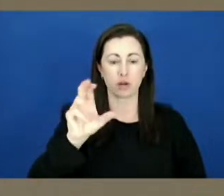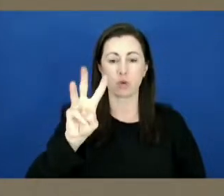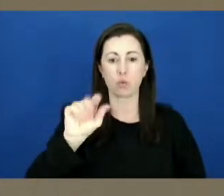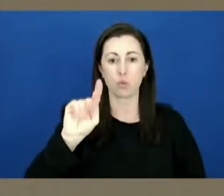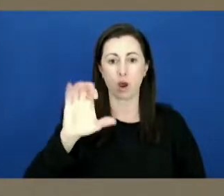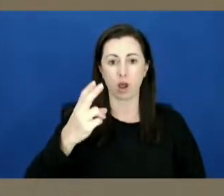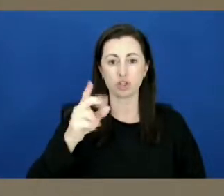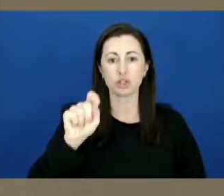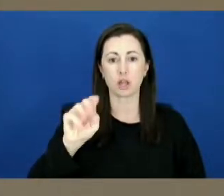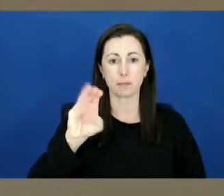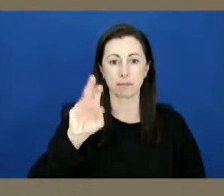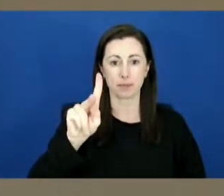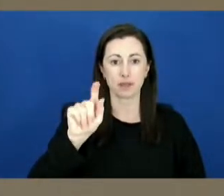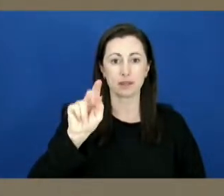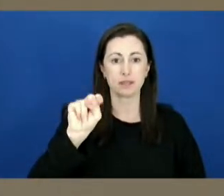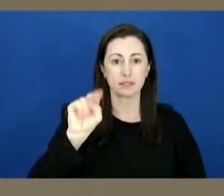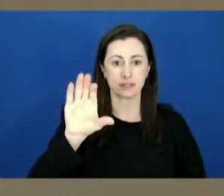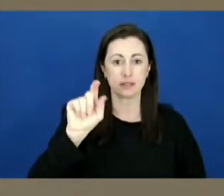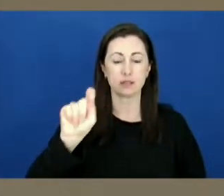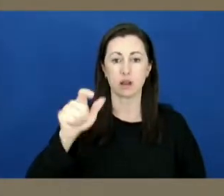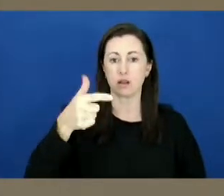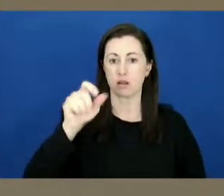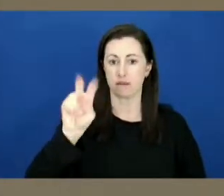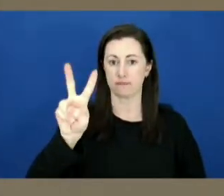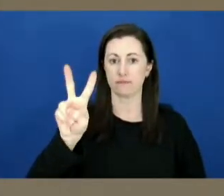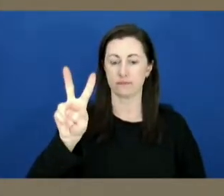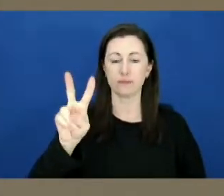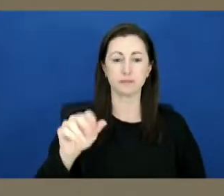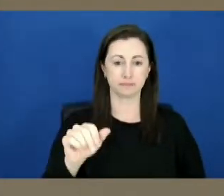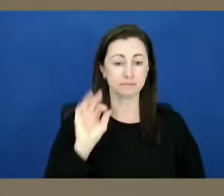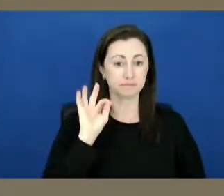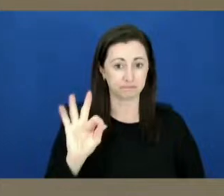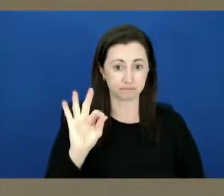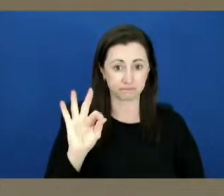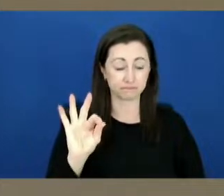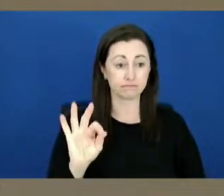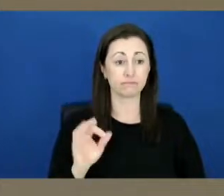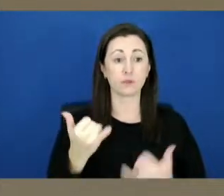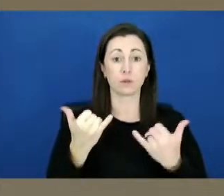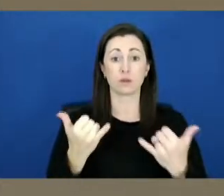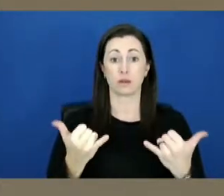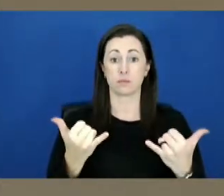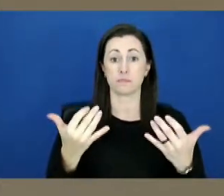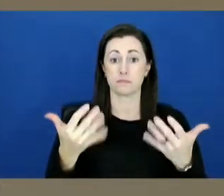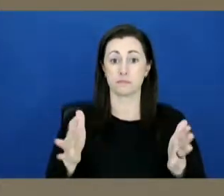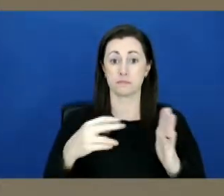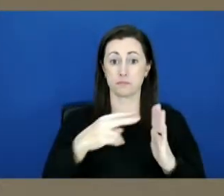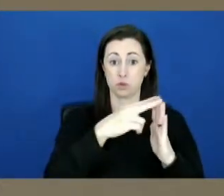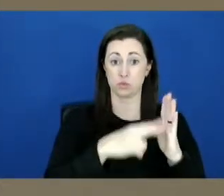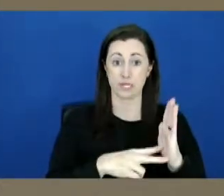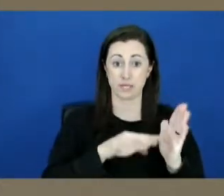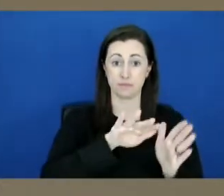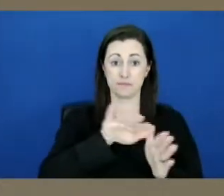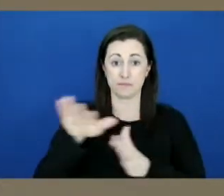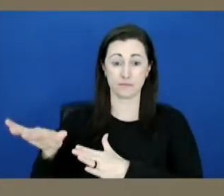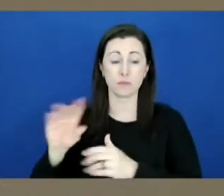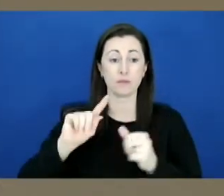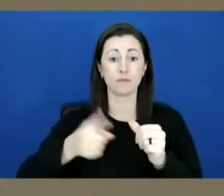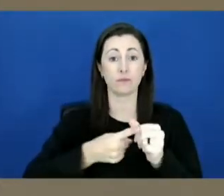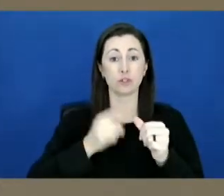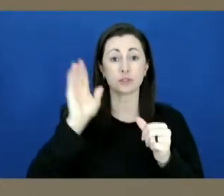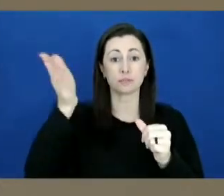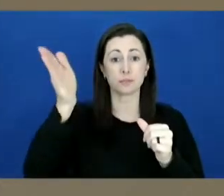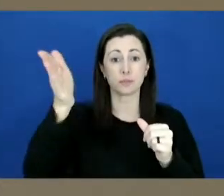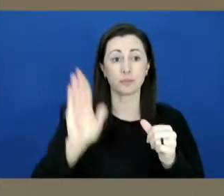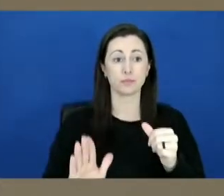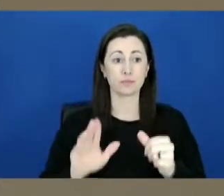THE GOVERNMENT CHANNEL AT